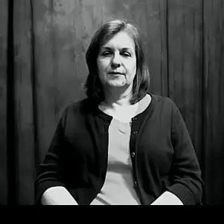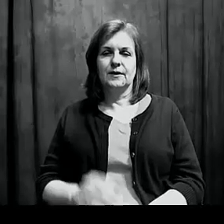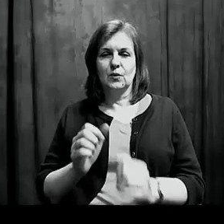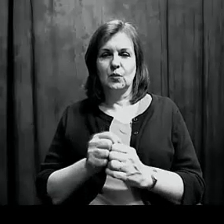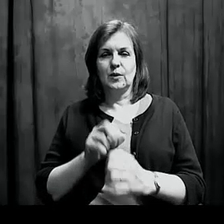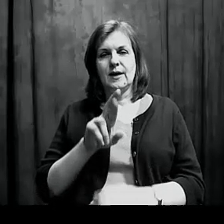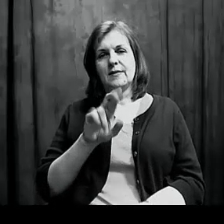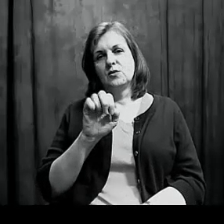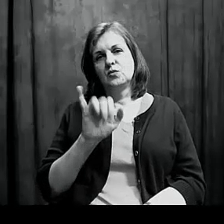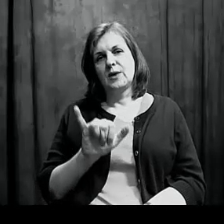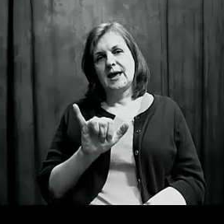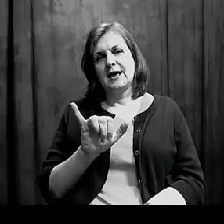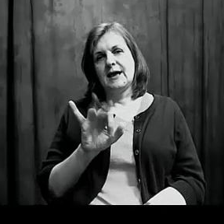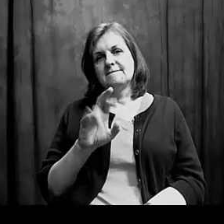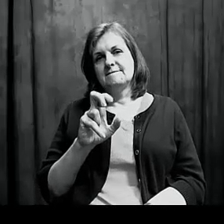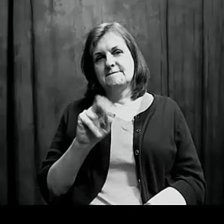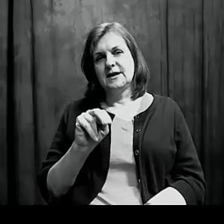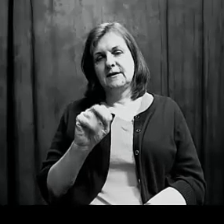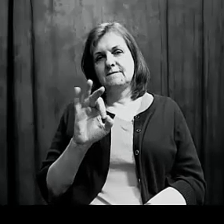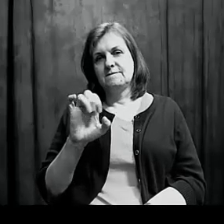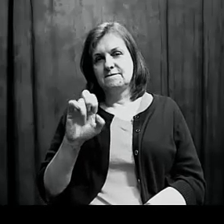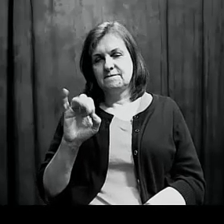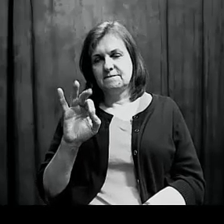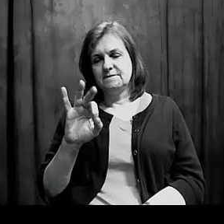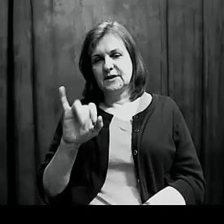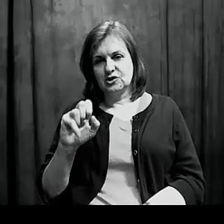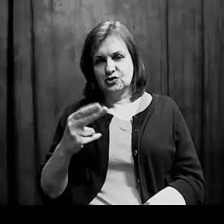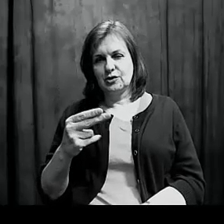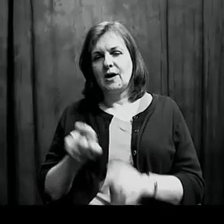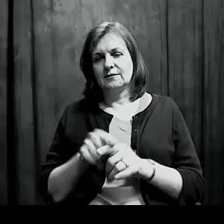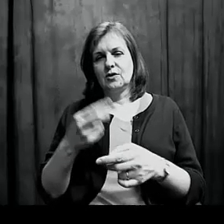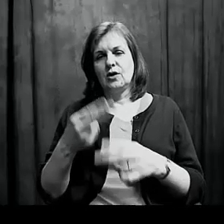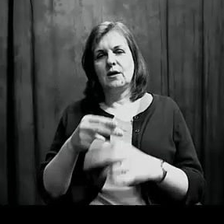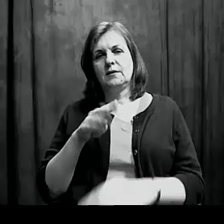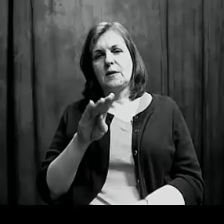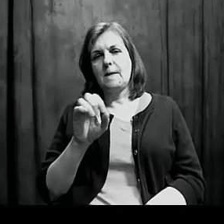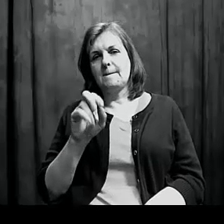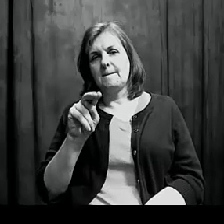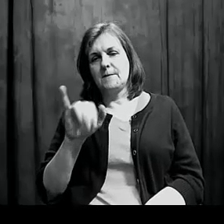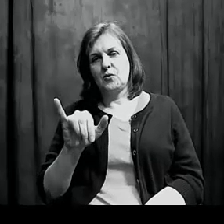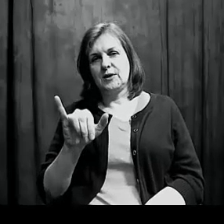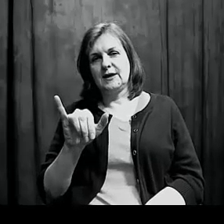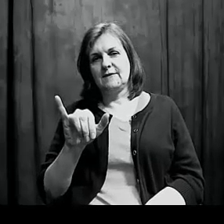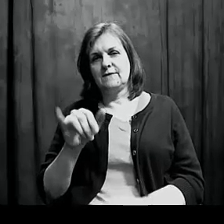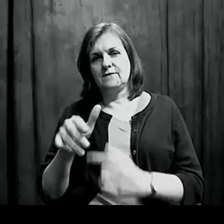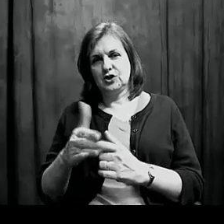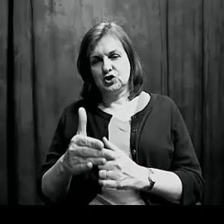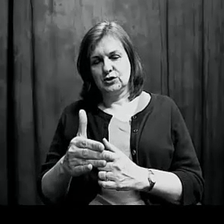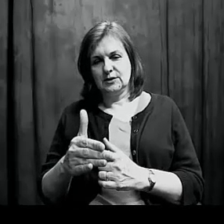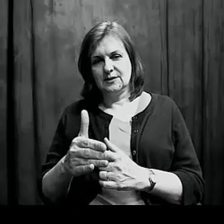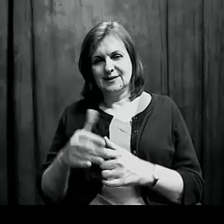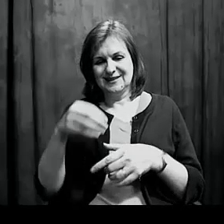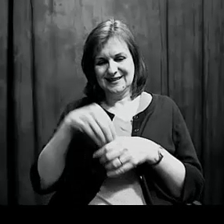so with our ray-finned fish or our bony fish